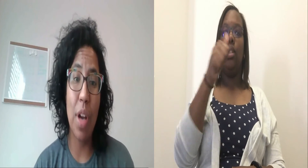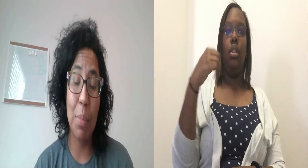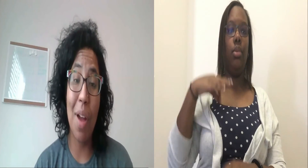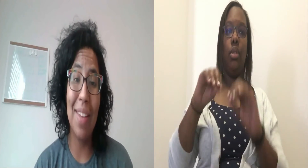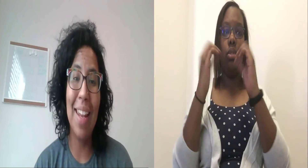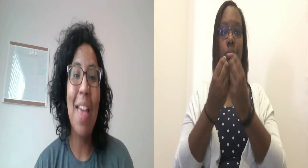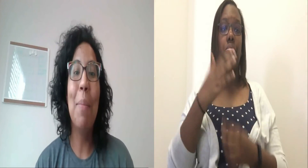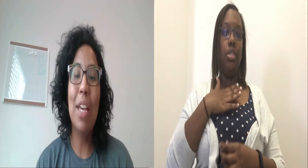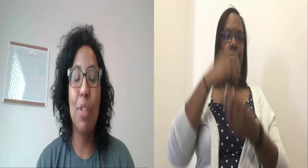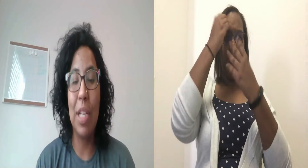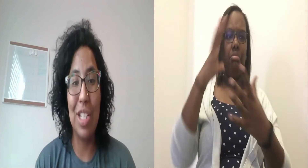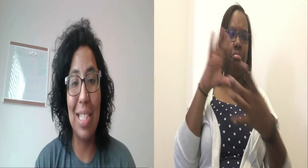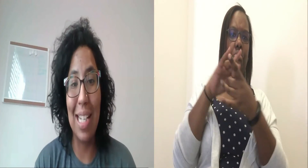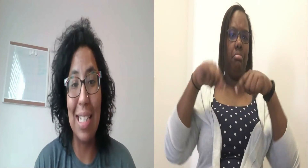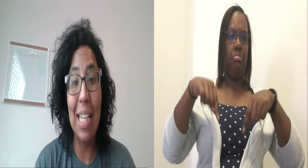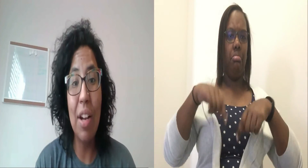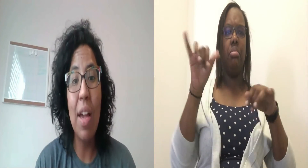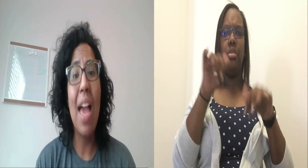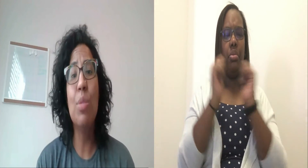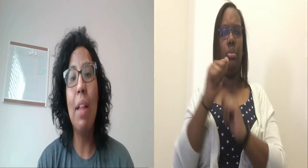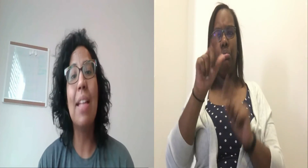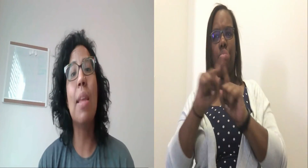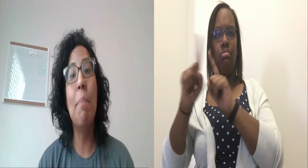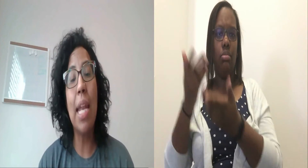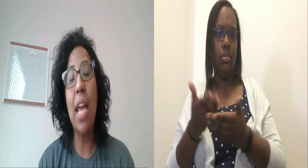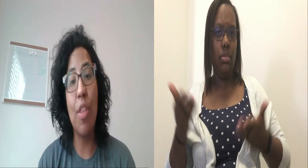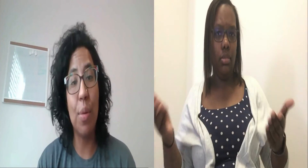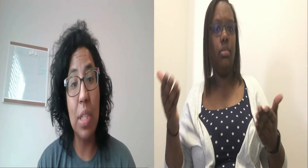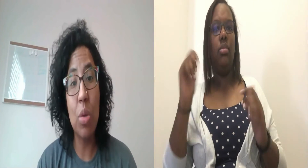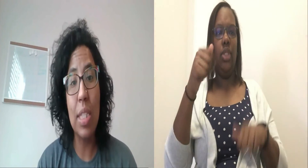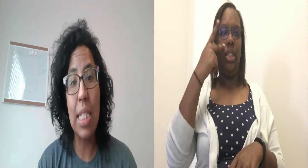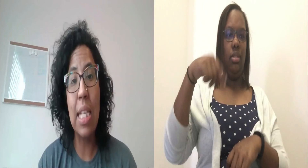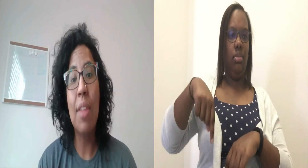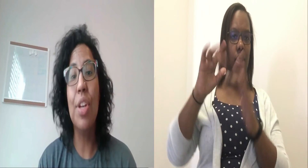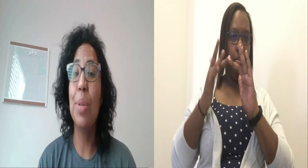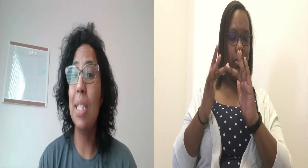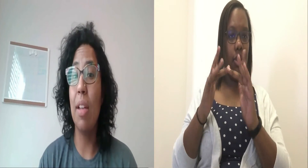nonprofit my information is connected here as well as the many other resources that you can see on